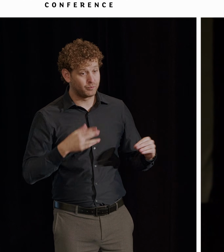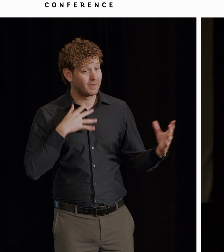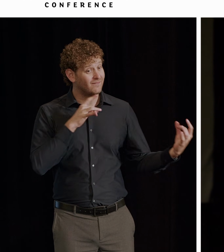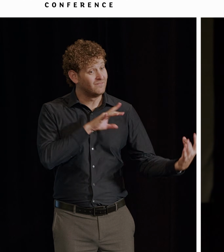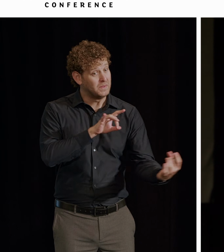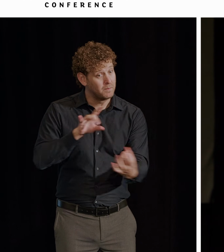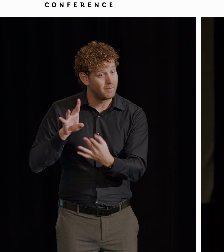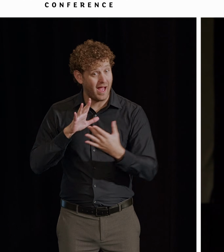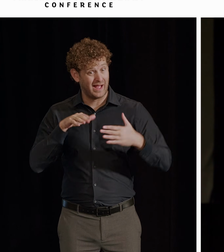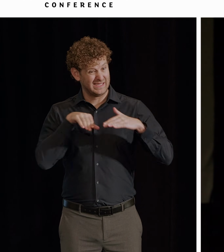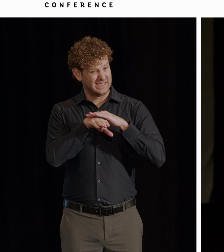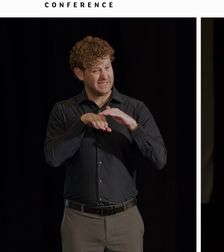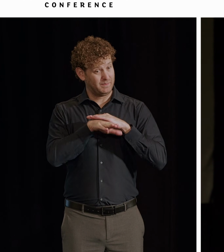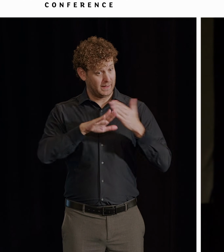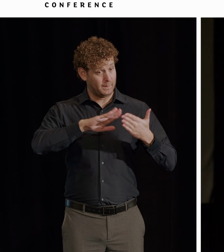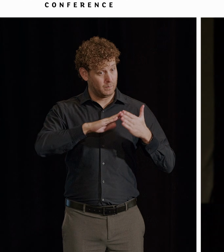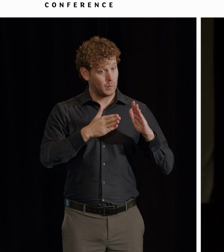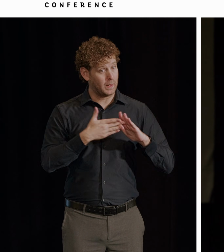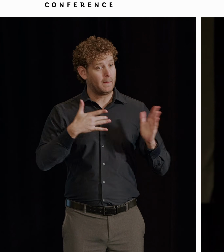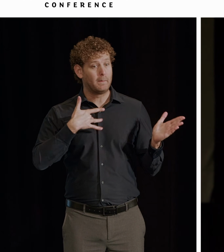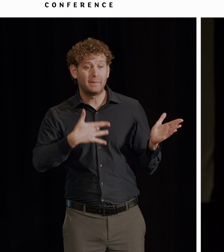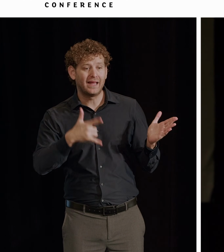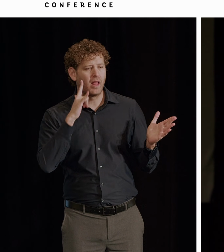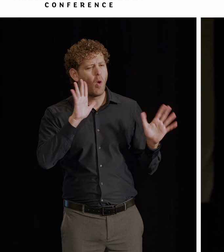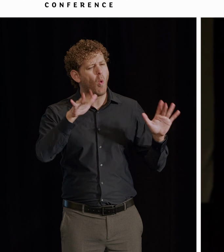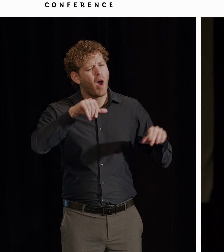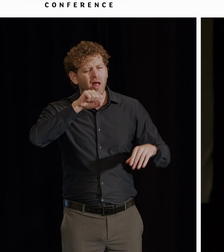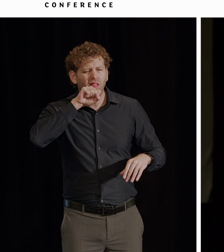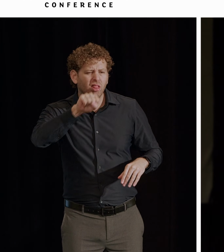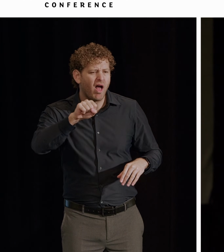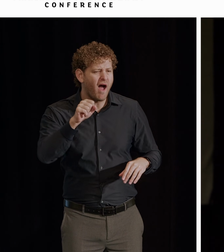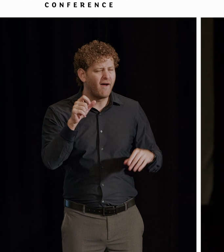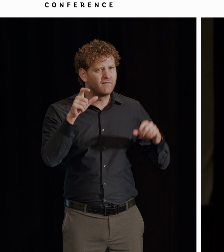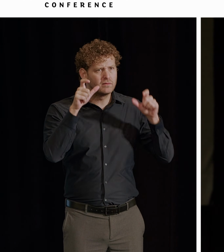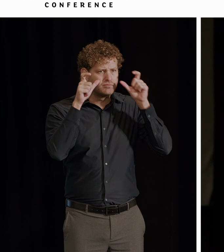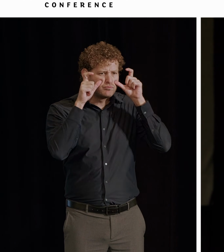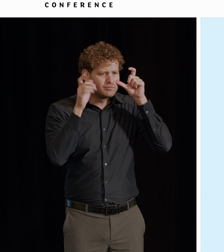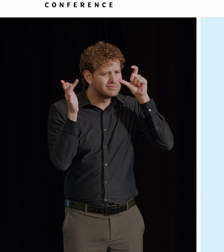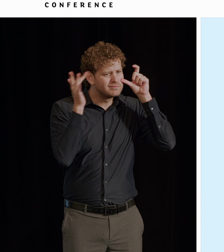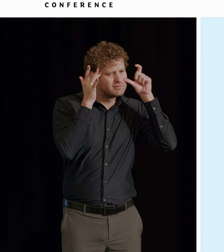is, I love what Meta AI Glass can do, but we wanna see our favorite apps on the platform, too.